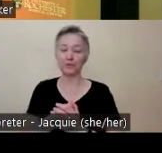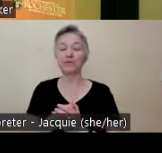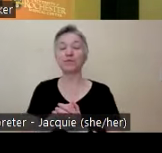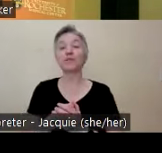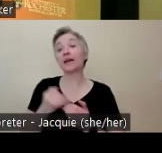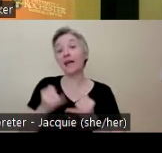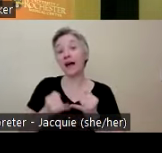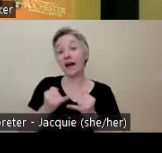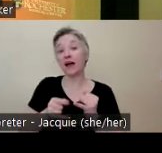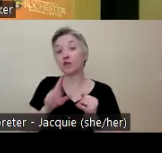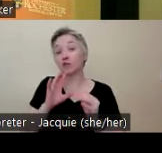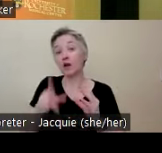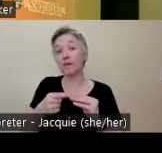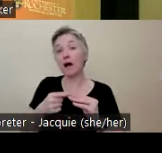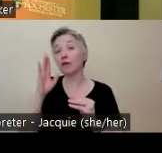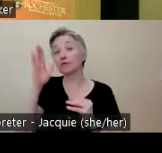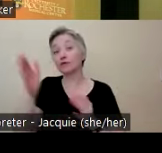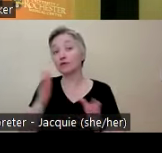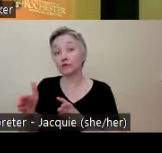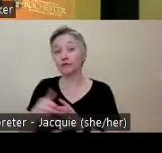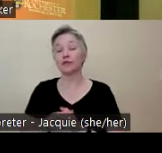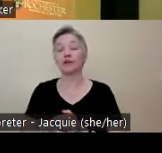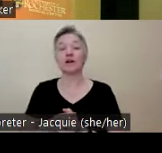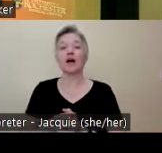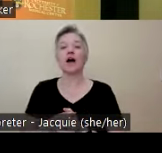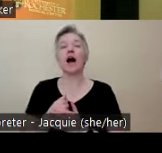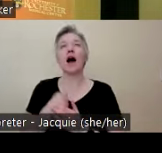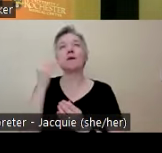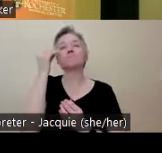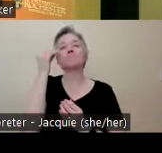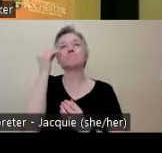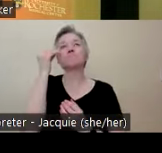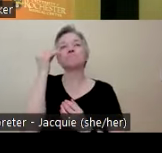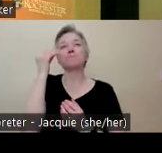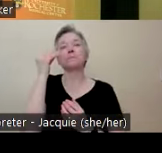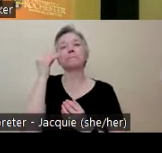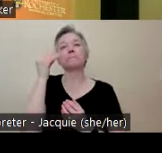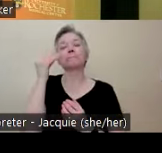you're talking about your future directions I was thinking a little bit about um research